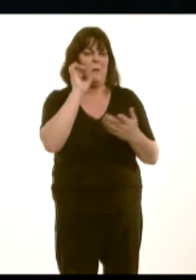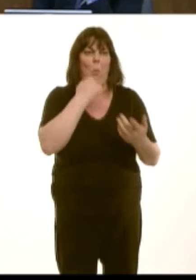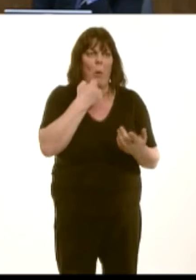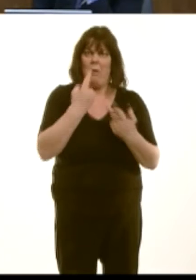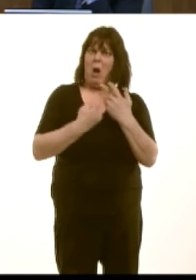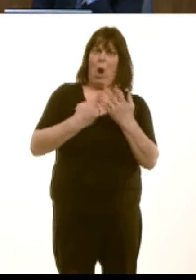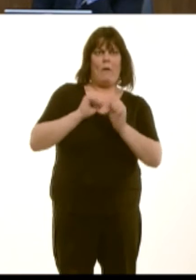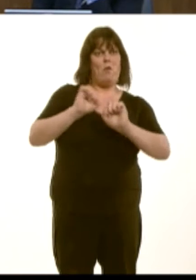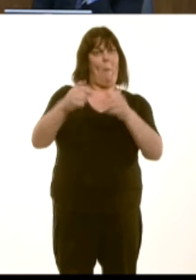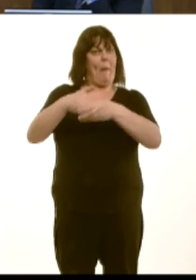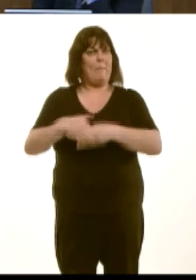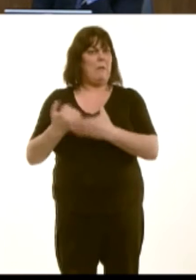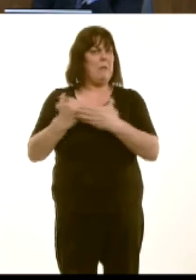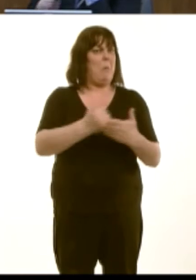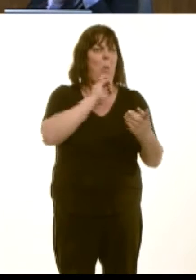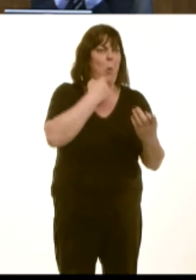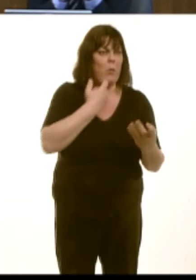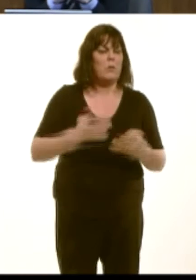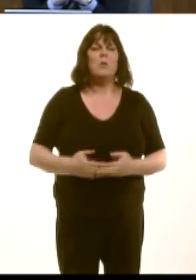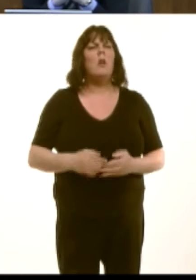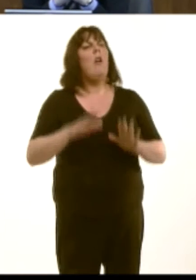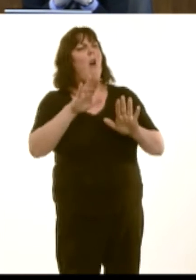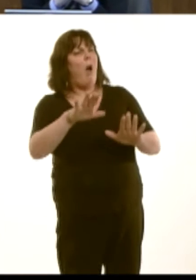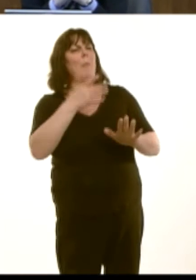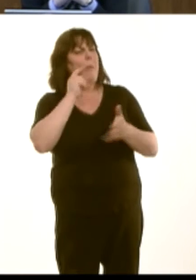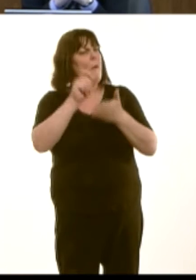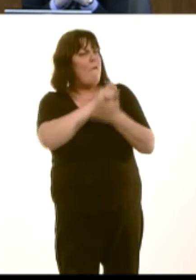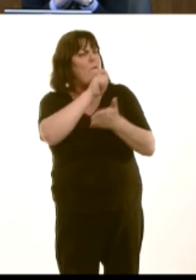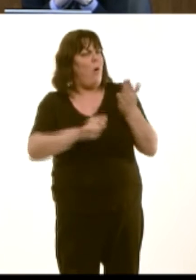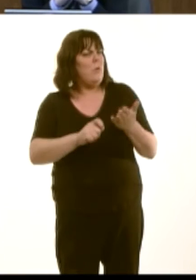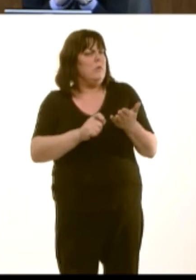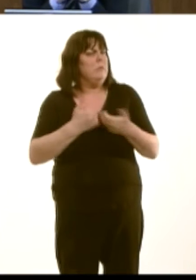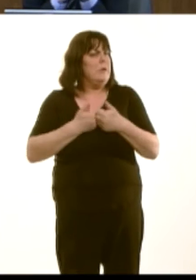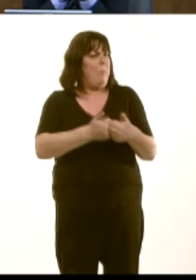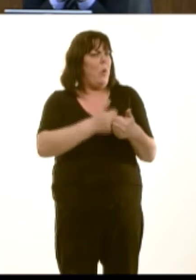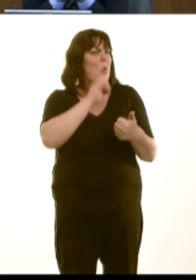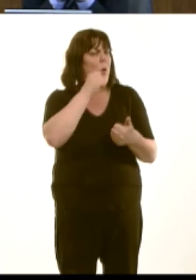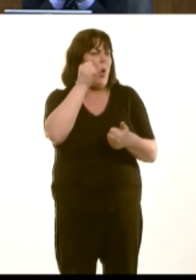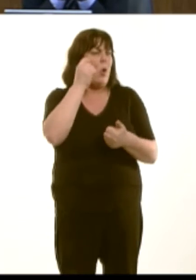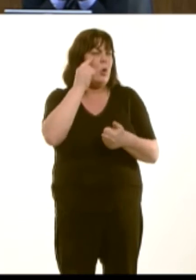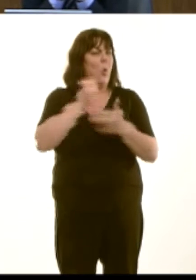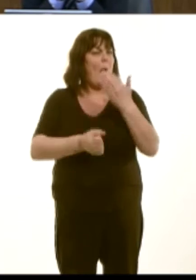Carwyn Jones: But the electorate do, donít they? And weíve seen the result that happened in Cardiff in 2012, and indeed, all by-elections